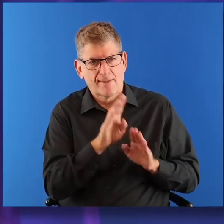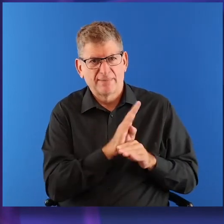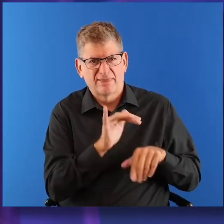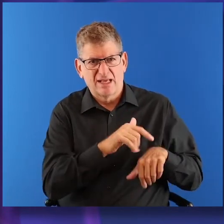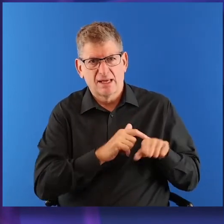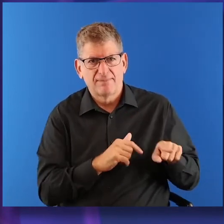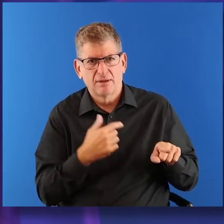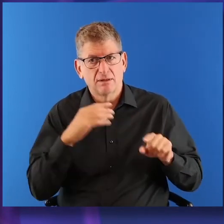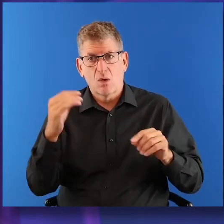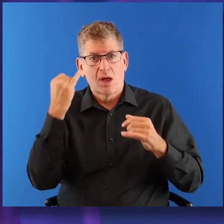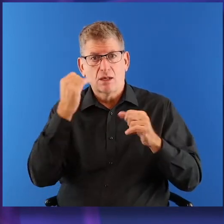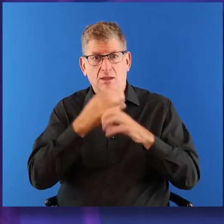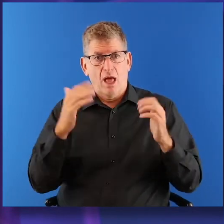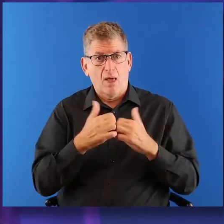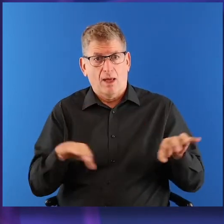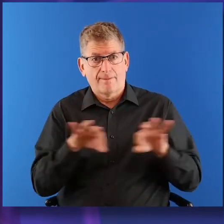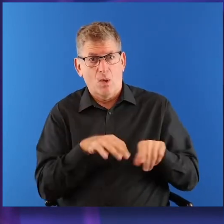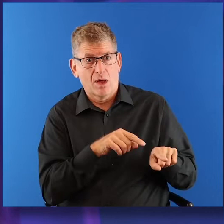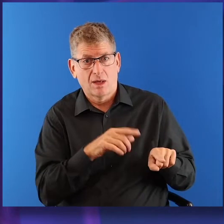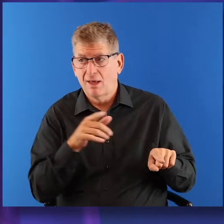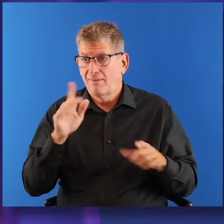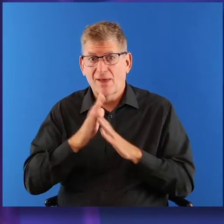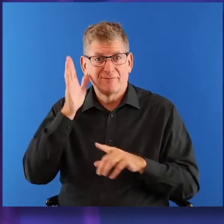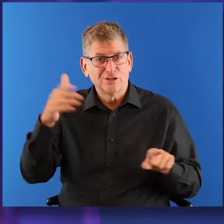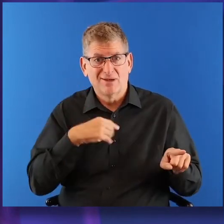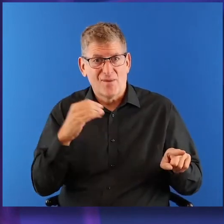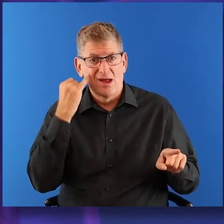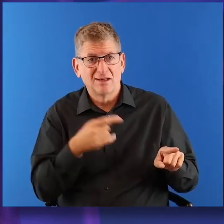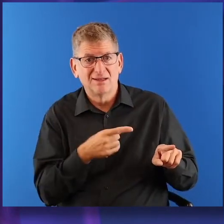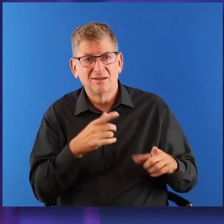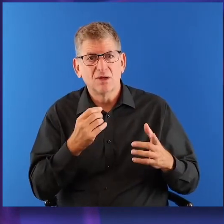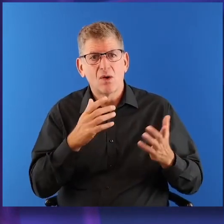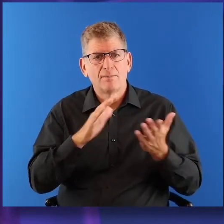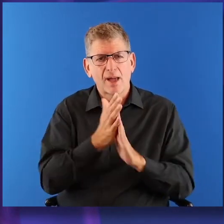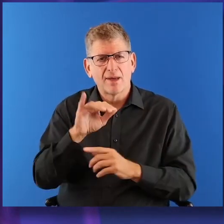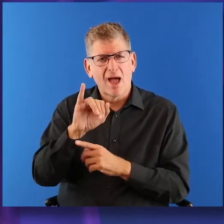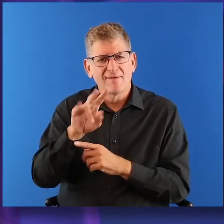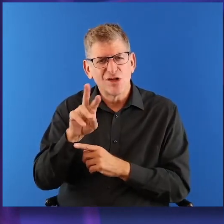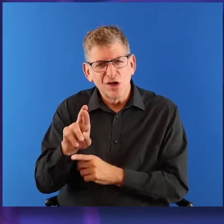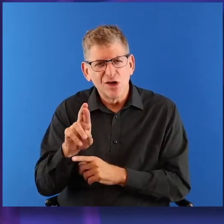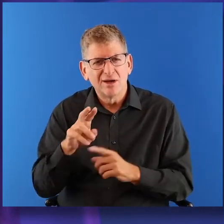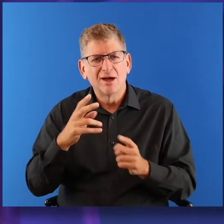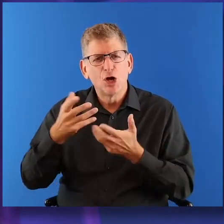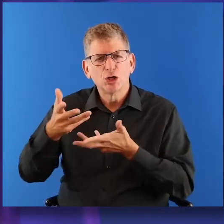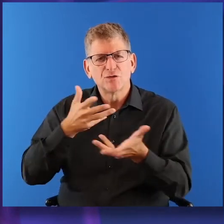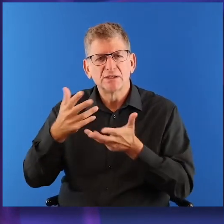or interactive voice response. What this allowed us to do is narrow the speech recognition vocabulary in